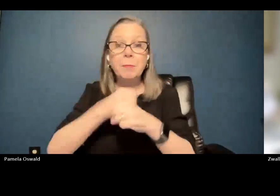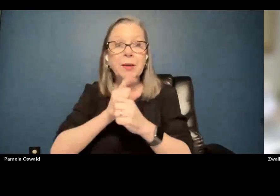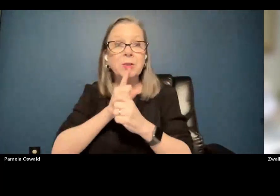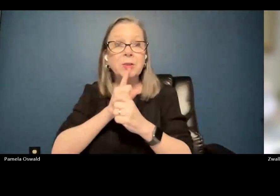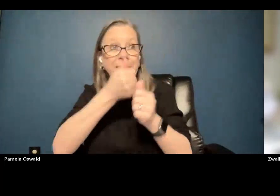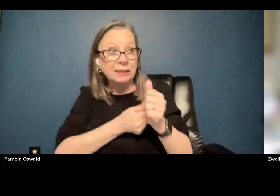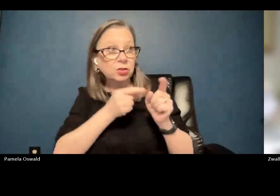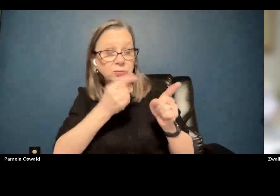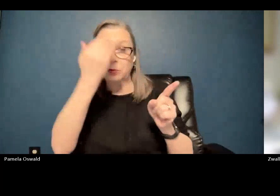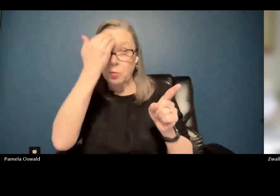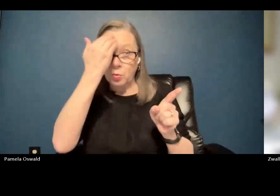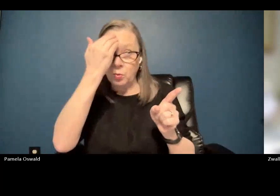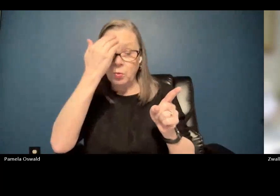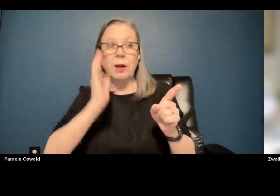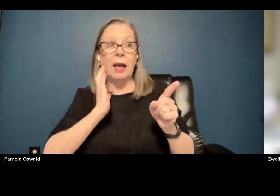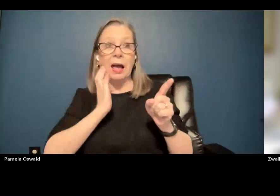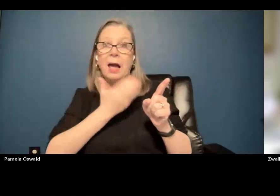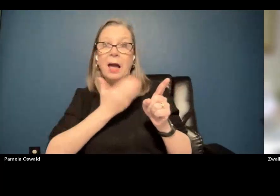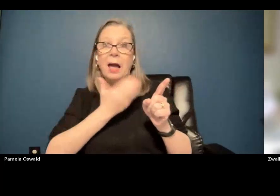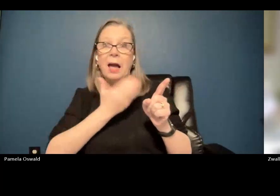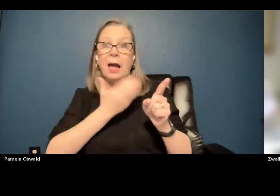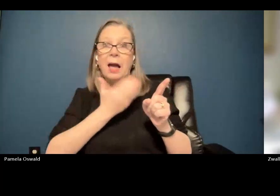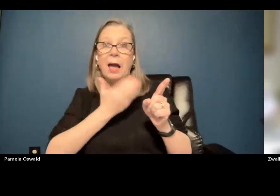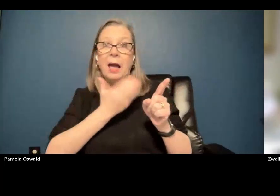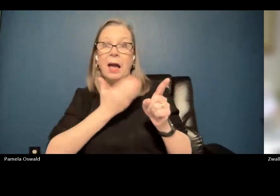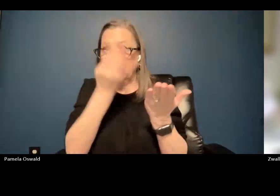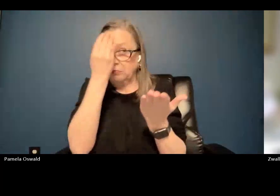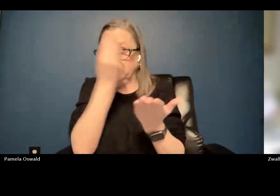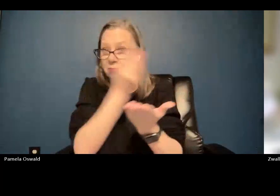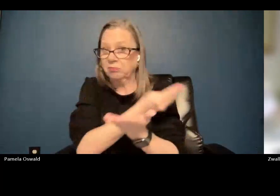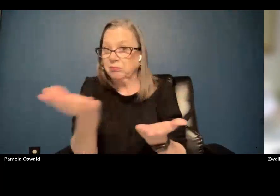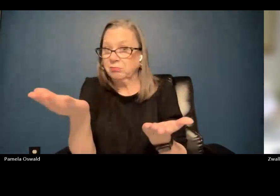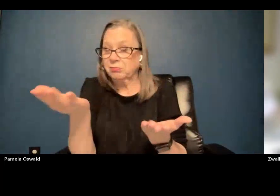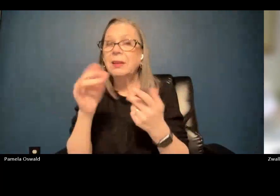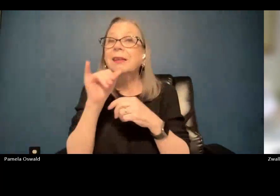the services that we're offering, if there's any recruitment efforts or any